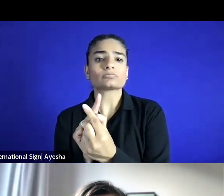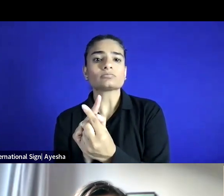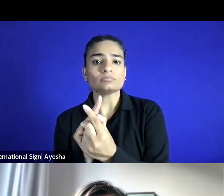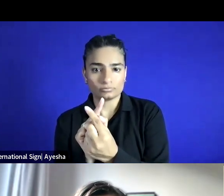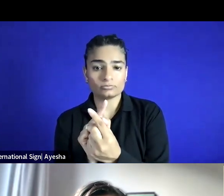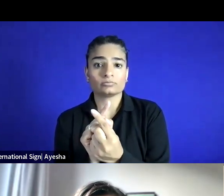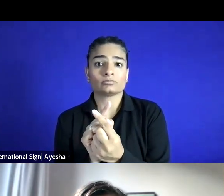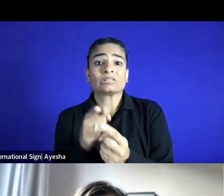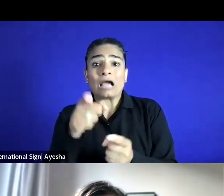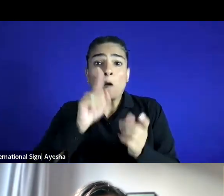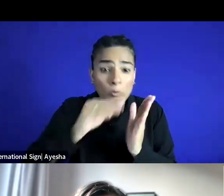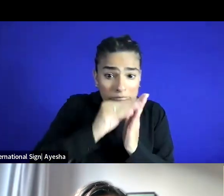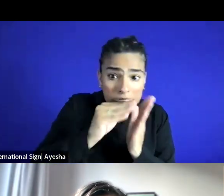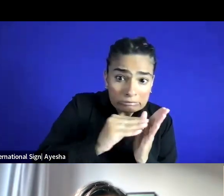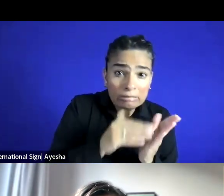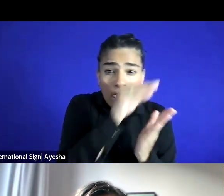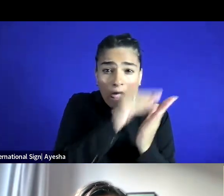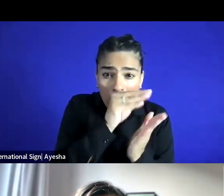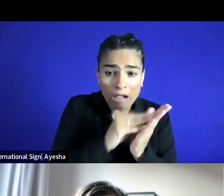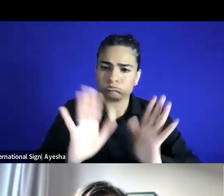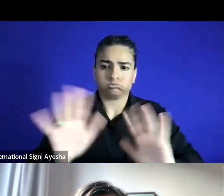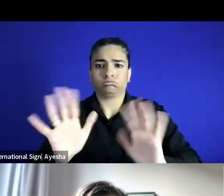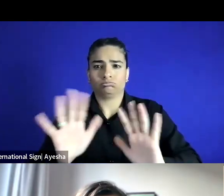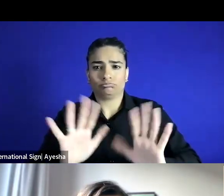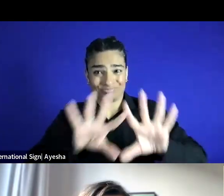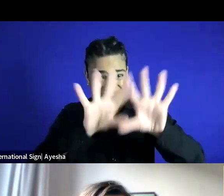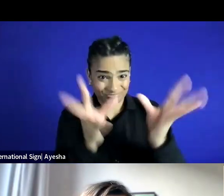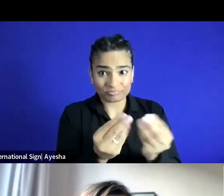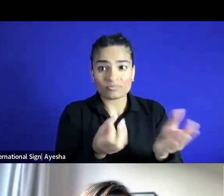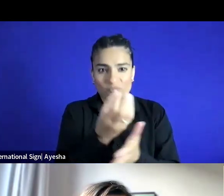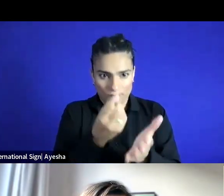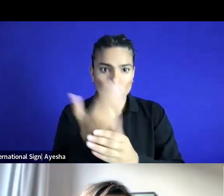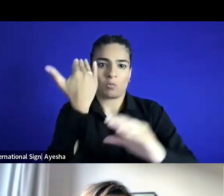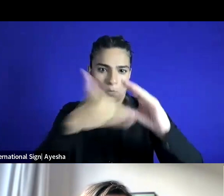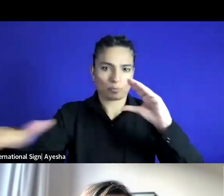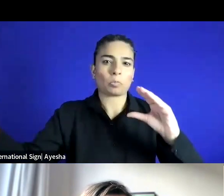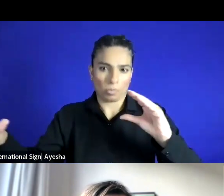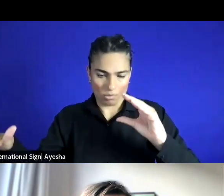All of this information that Eno and I are sharing will be on your up will be on canopy